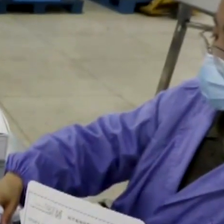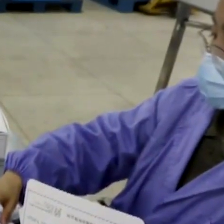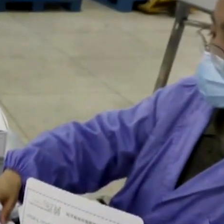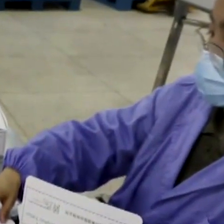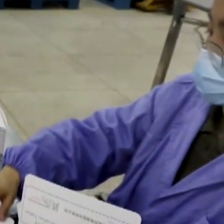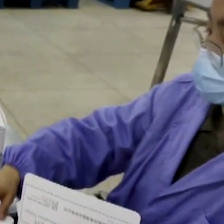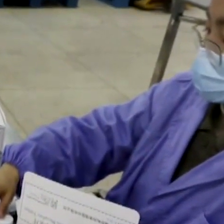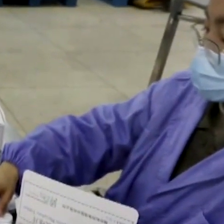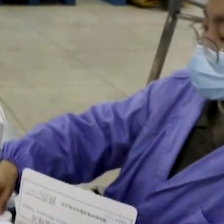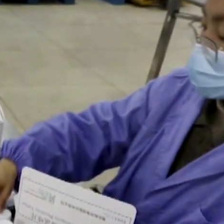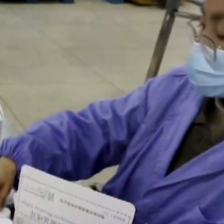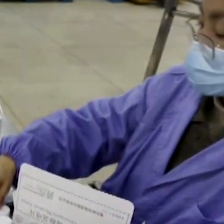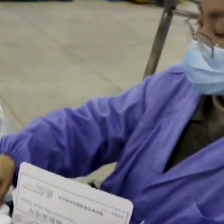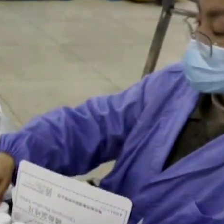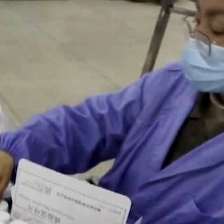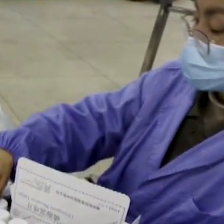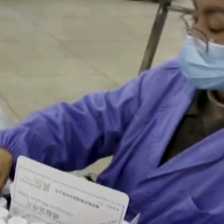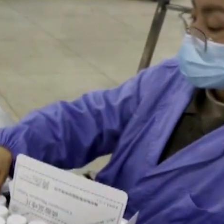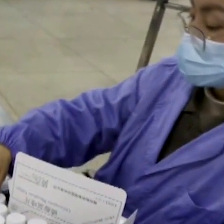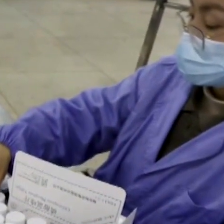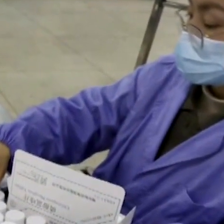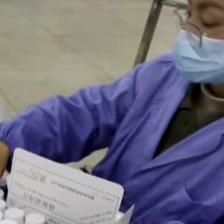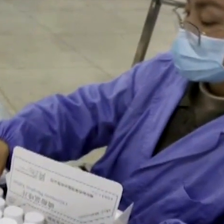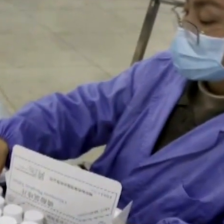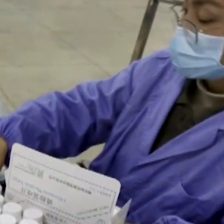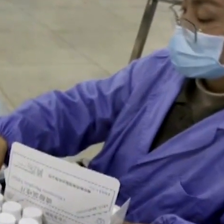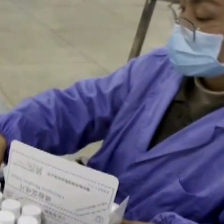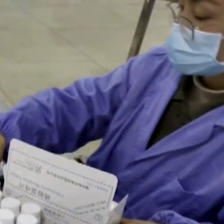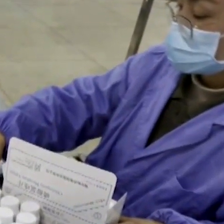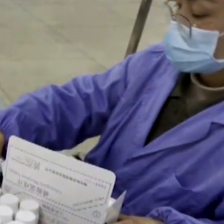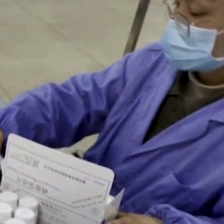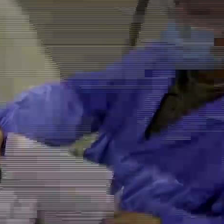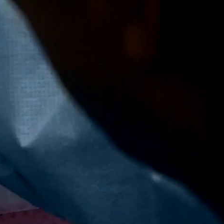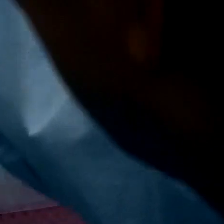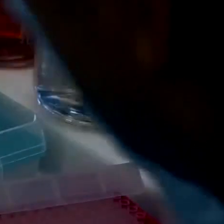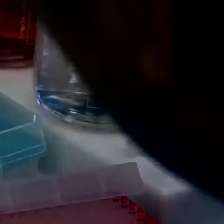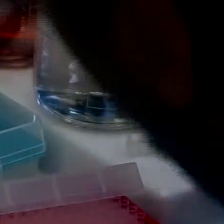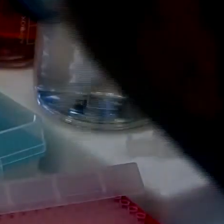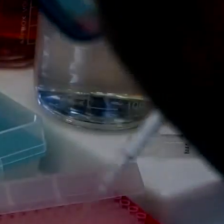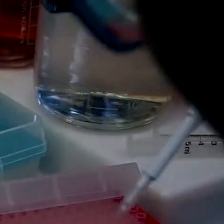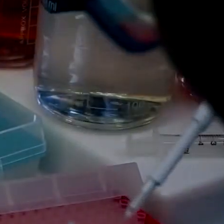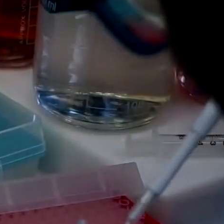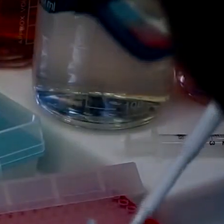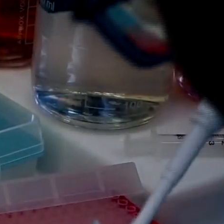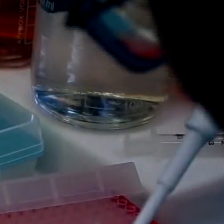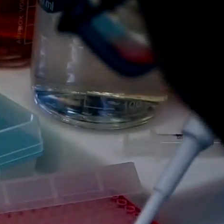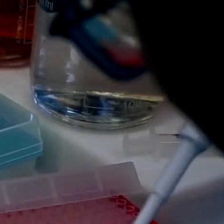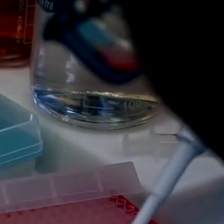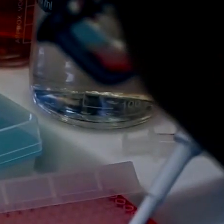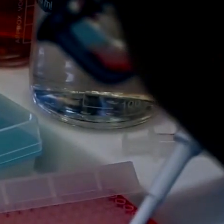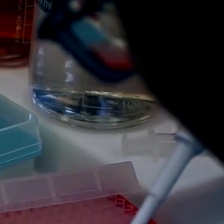OUT." RECENTLY, THE NUMBER OF PRESCRIPTIONS FOR HYDROXYCHLOROQUINE HAS RAPIDLY INCREASED. AND THAT'S A PROBLEM. THE DRUG IS ALSO USED